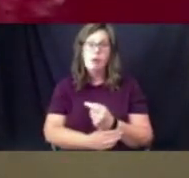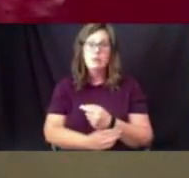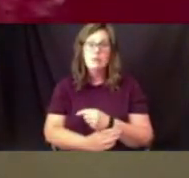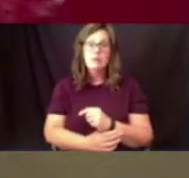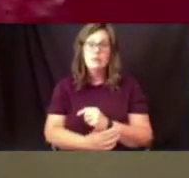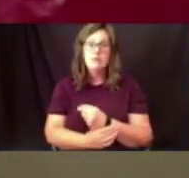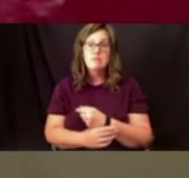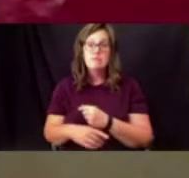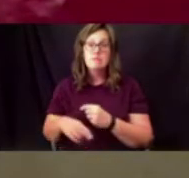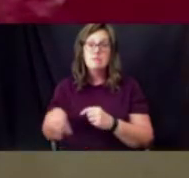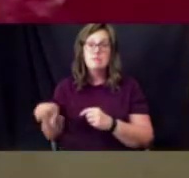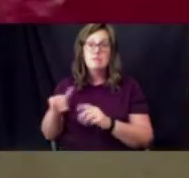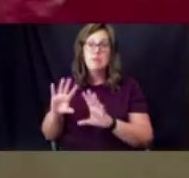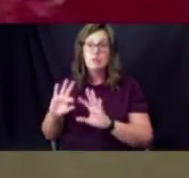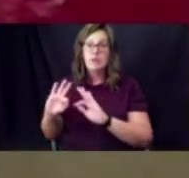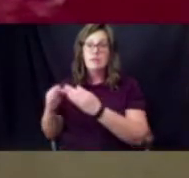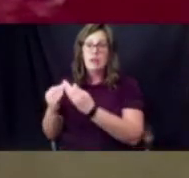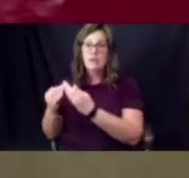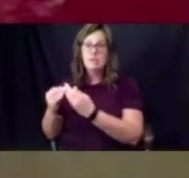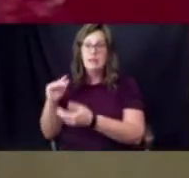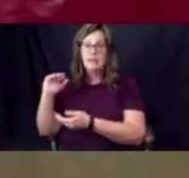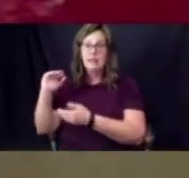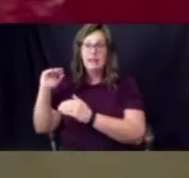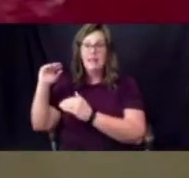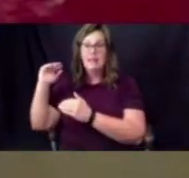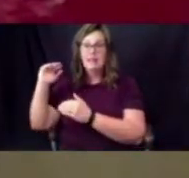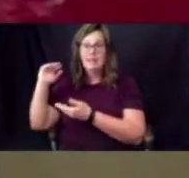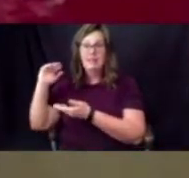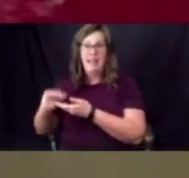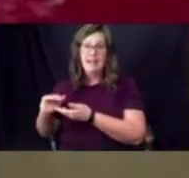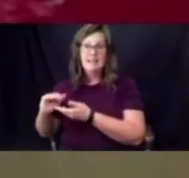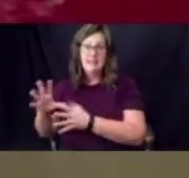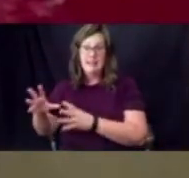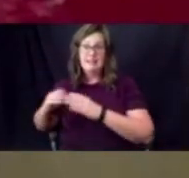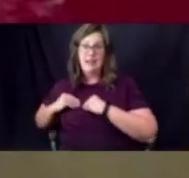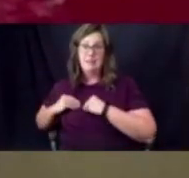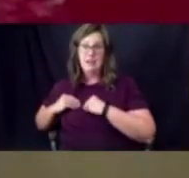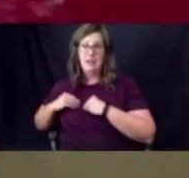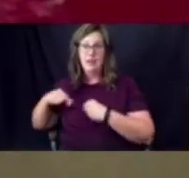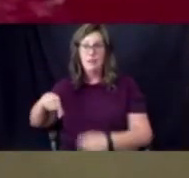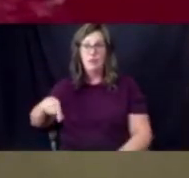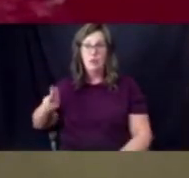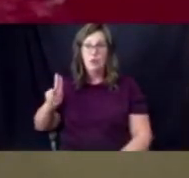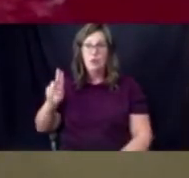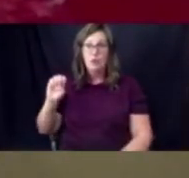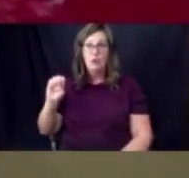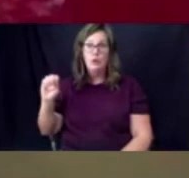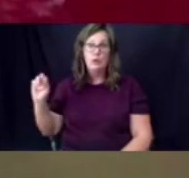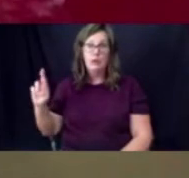less accepting of uh you know uh queer people are just femininity and things like that and